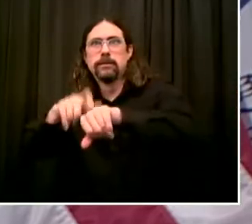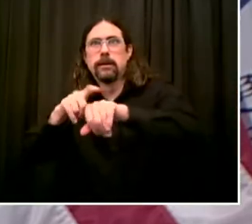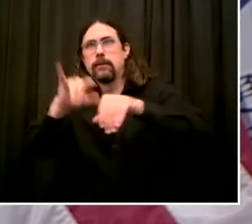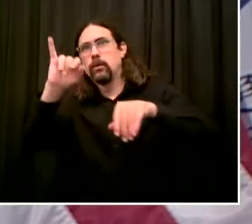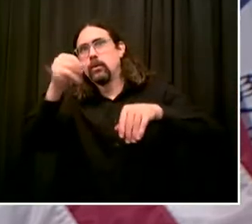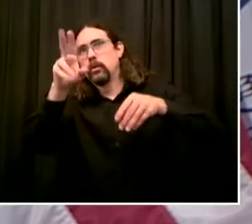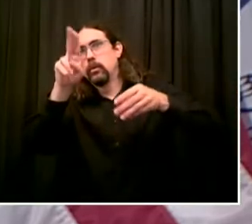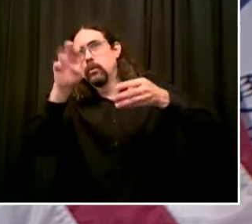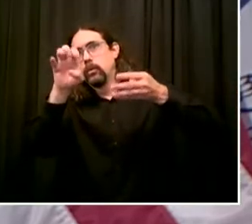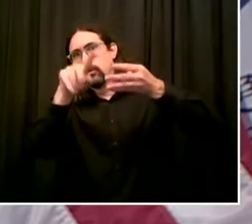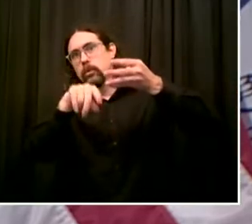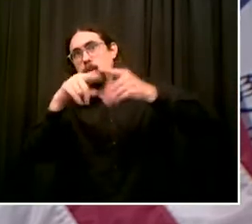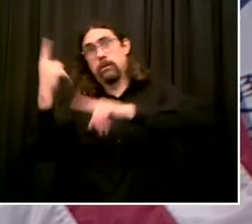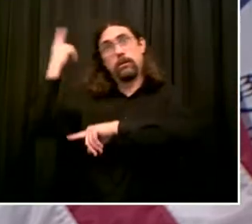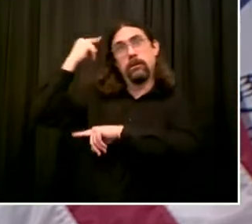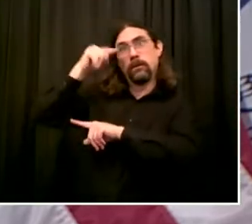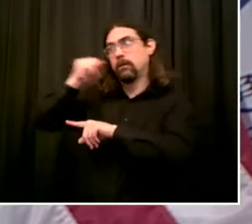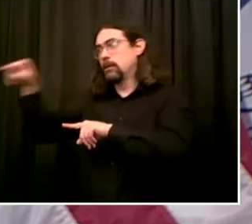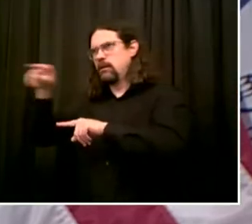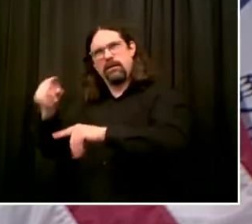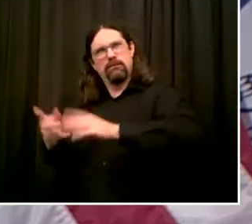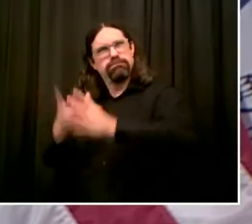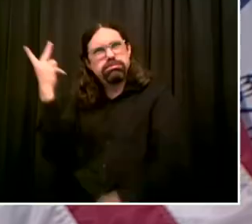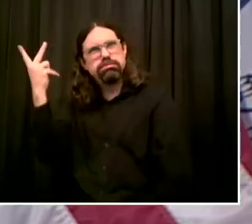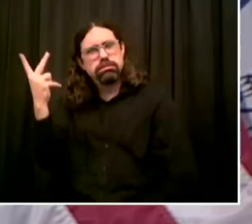LAST JUNE.